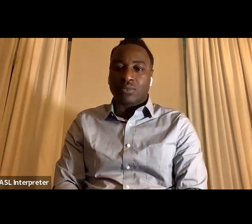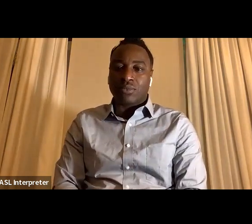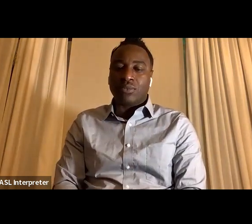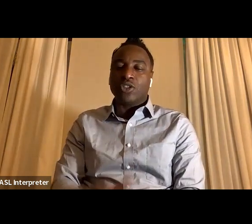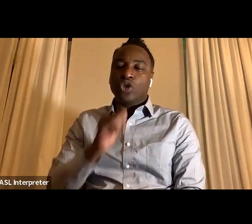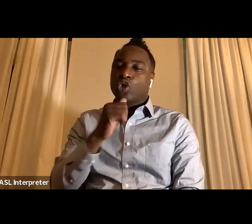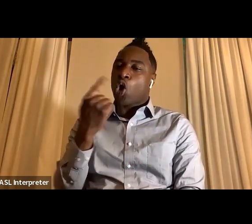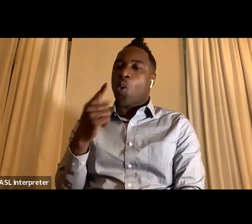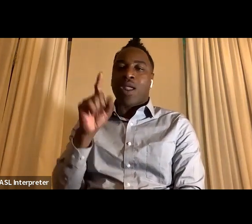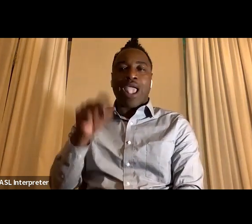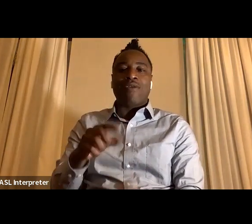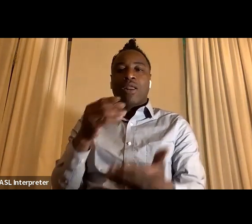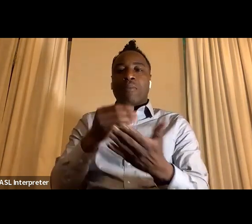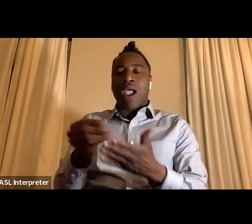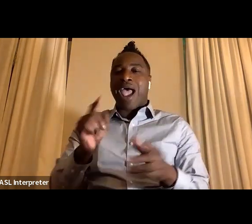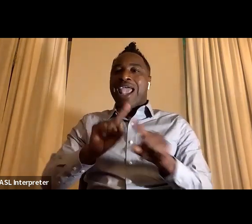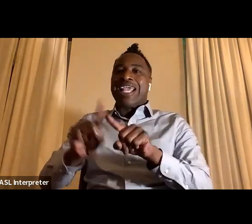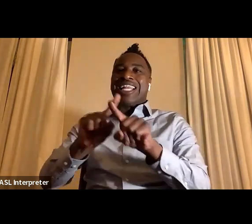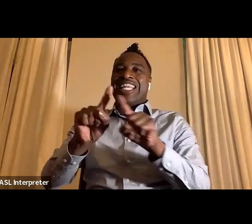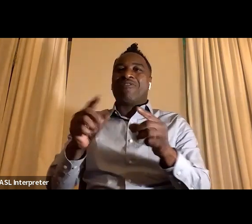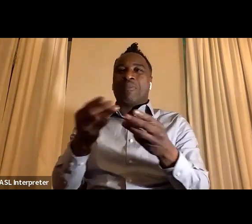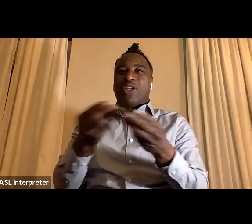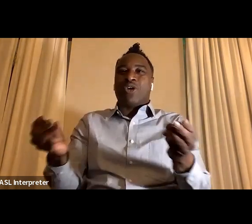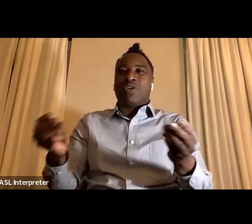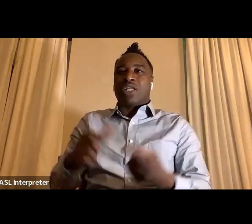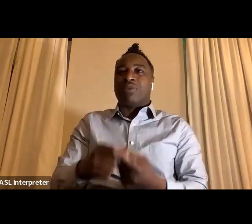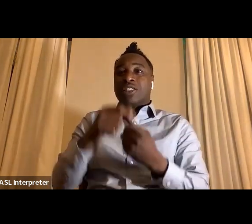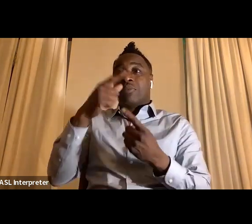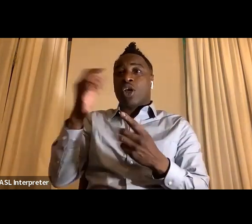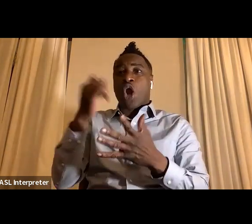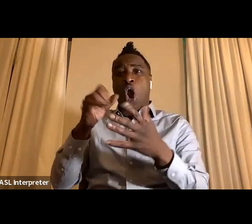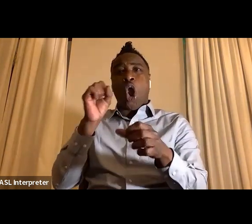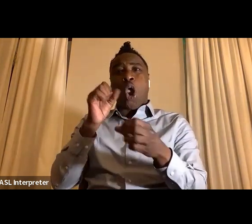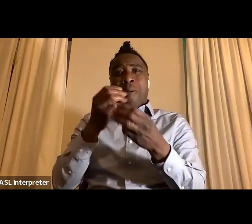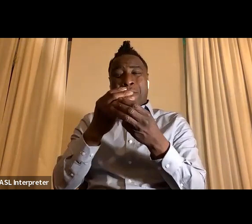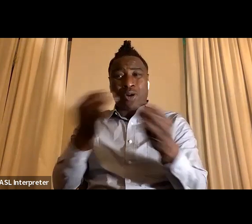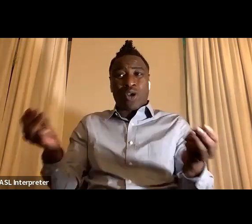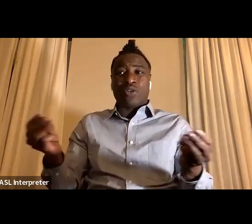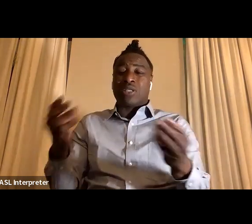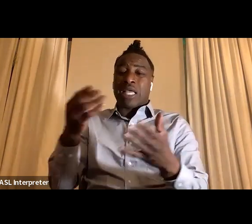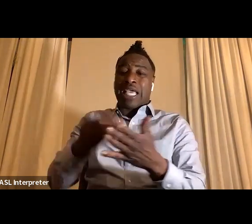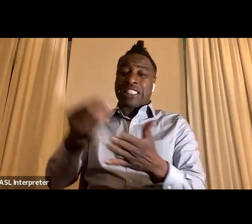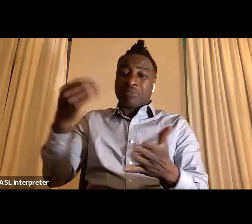of different materials, like especially because art materials are expensive, extremely expensive.